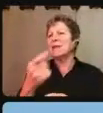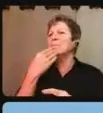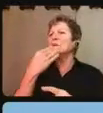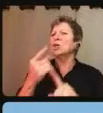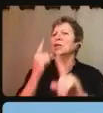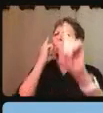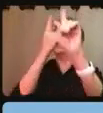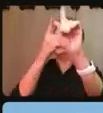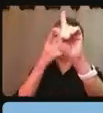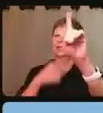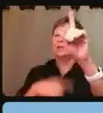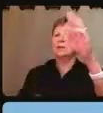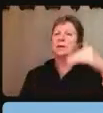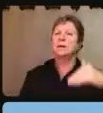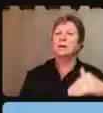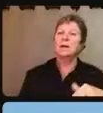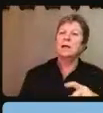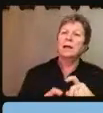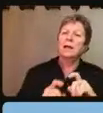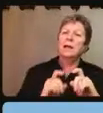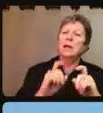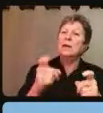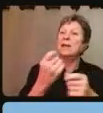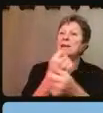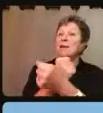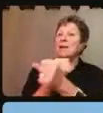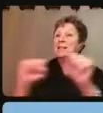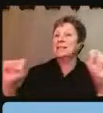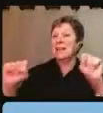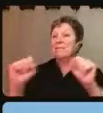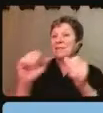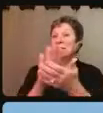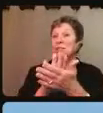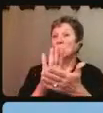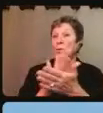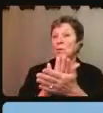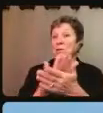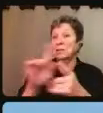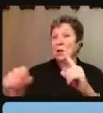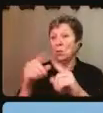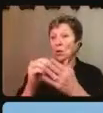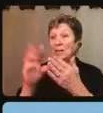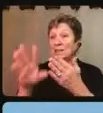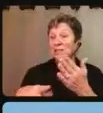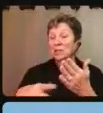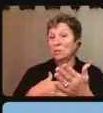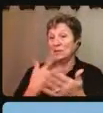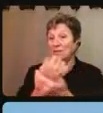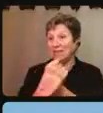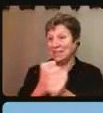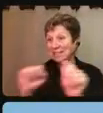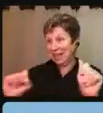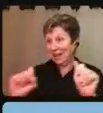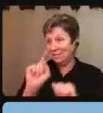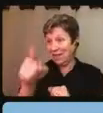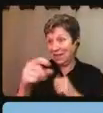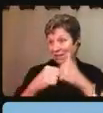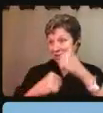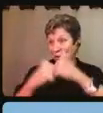AT ACADEMICS DON'T DUMB DOWN OUR KIDS, GIVE THEM SOMETHING